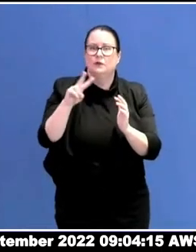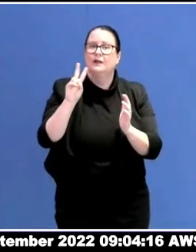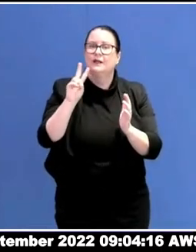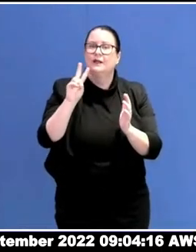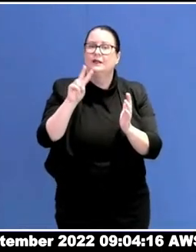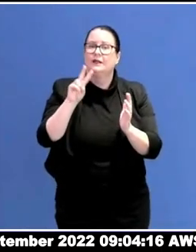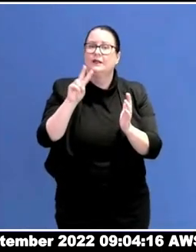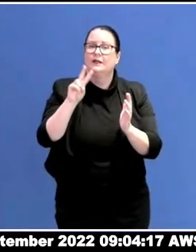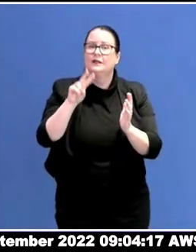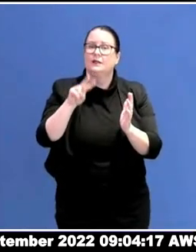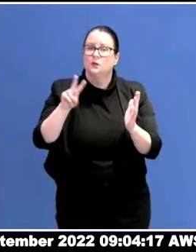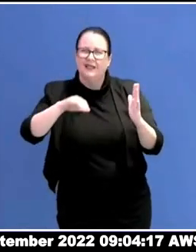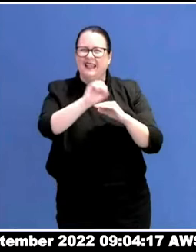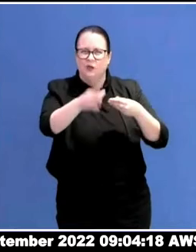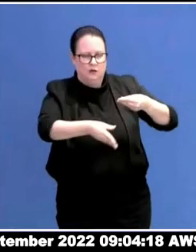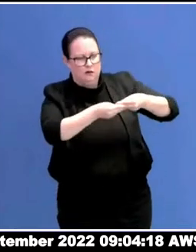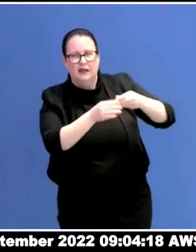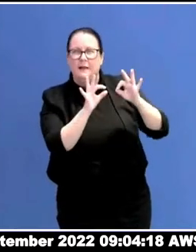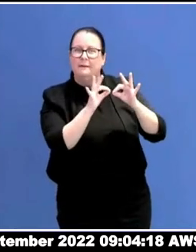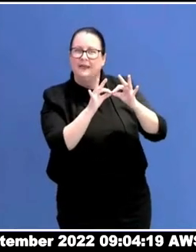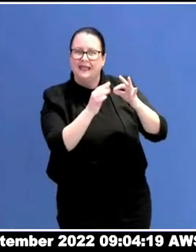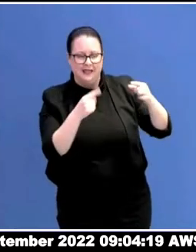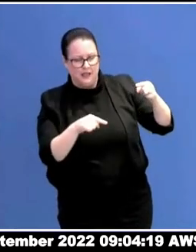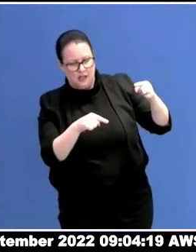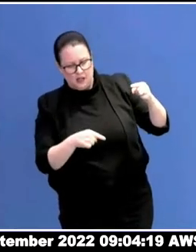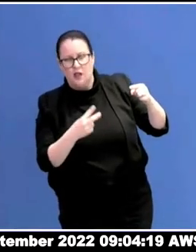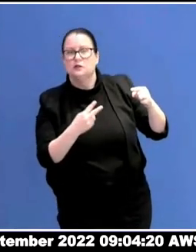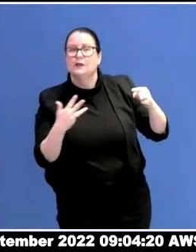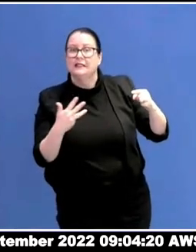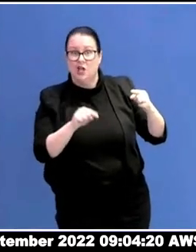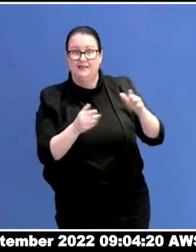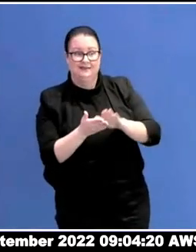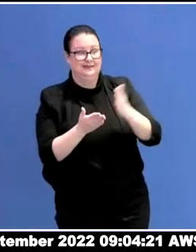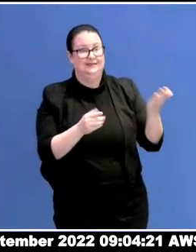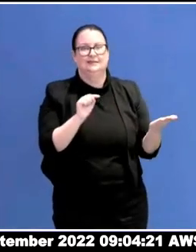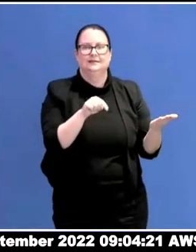appears in Tender bundle B at tab 29 and bears the identification of